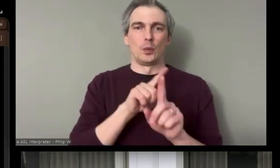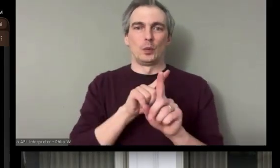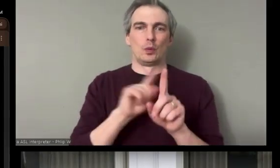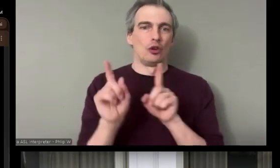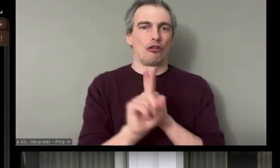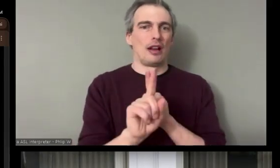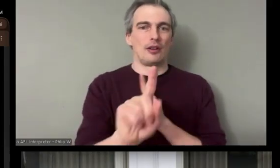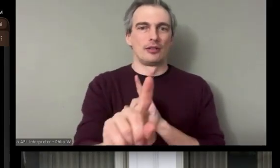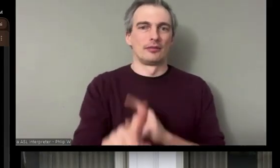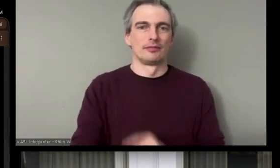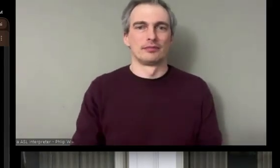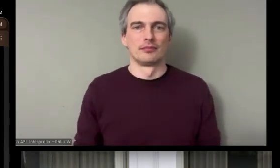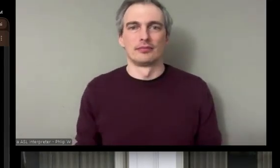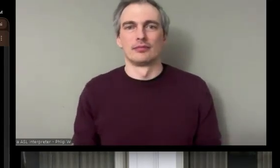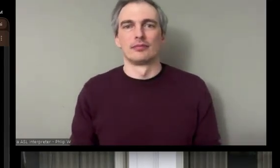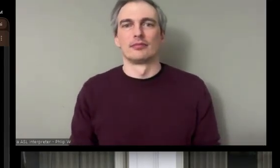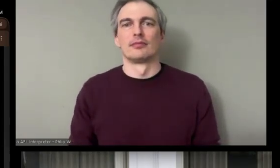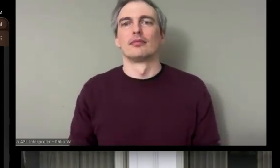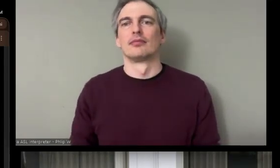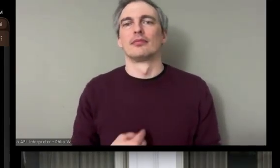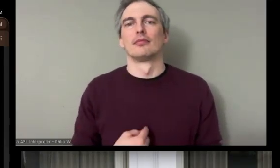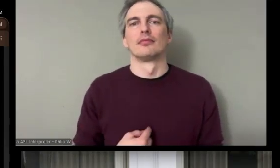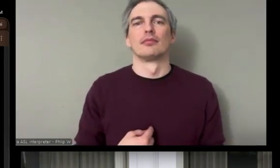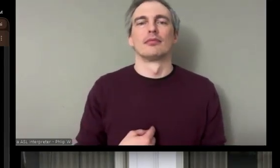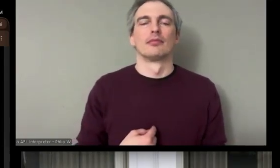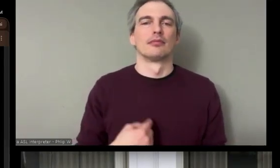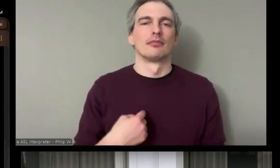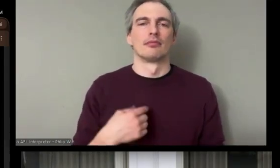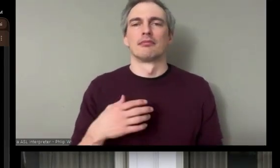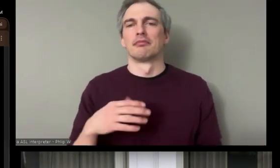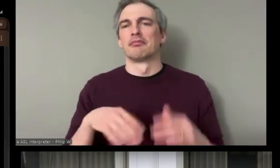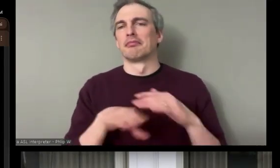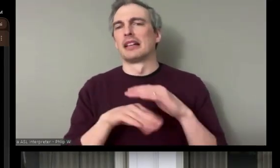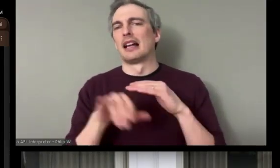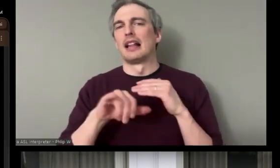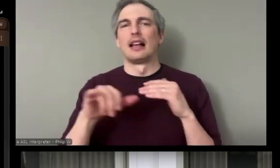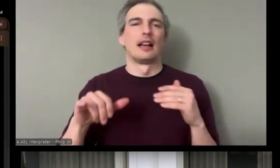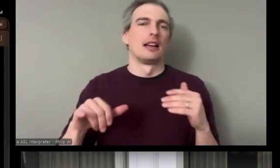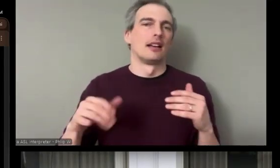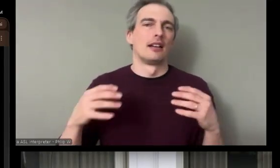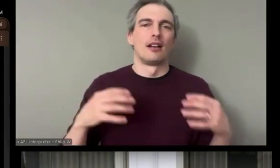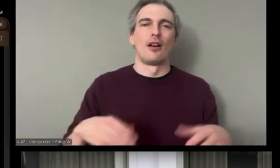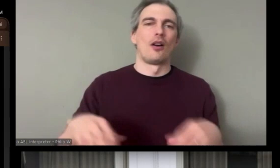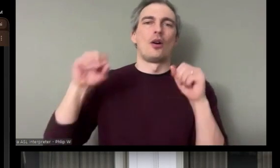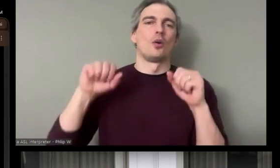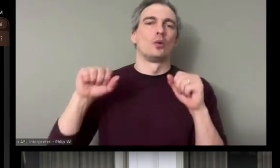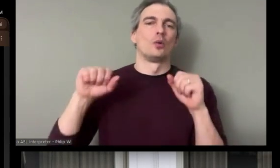I would basically be this host of a little game show. There's Meryl too. Hi, Meryl.